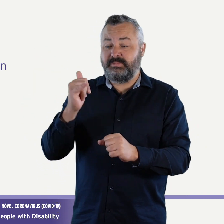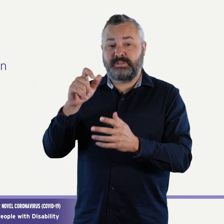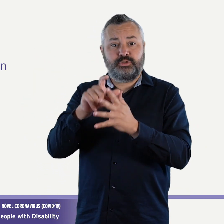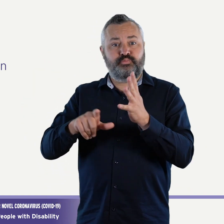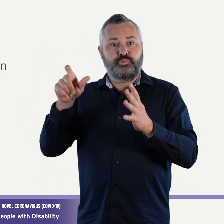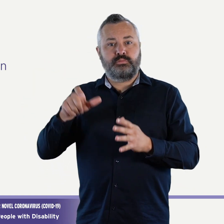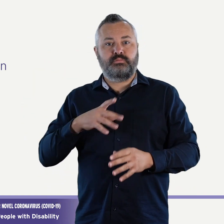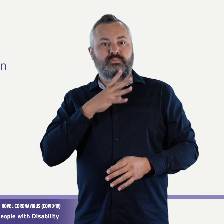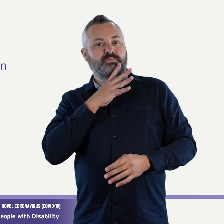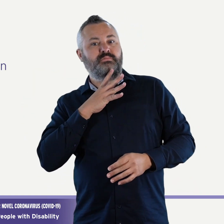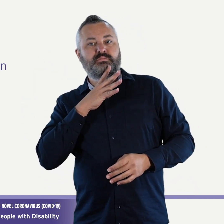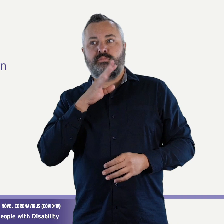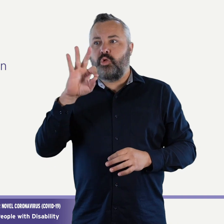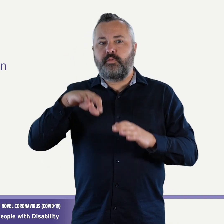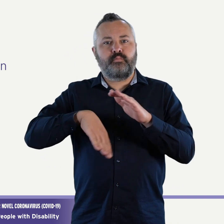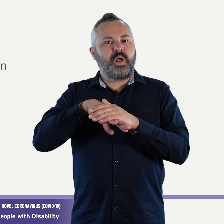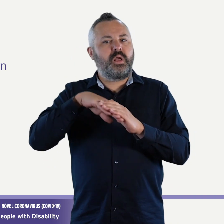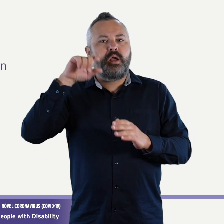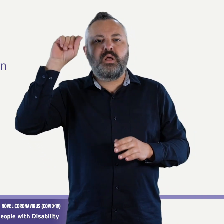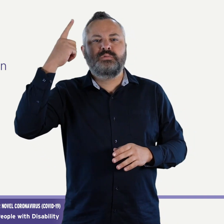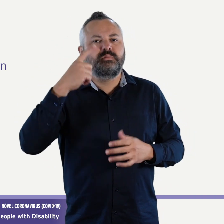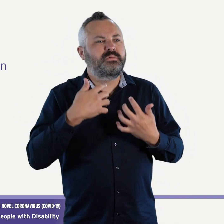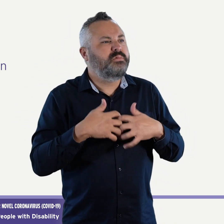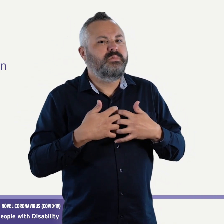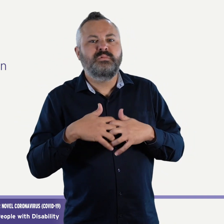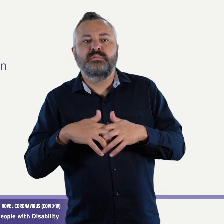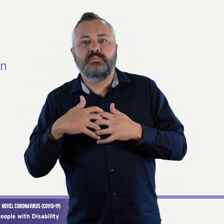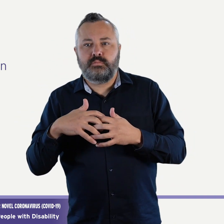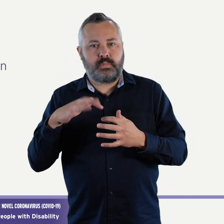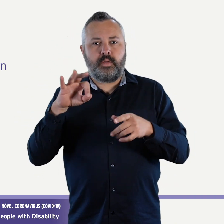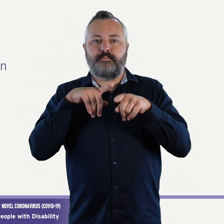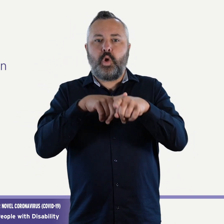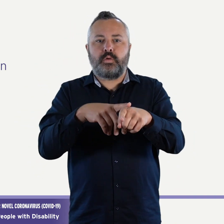In addition, some people with disability may not be able to follow health recommendations related to COVID-19,